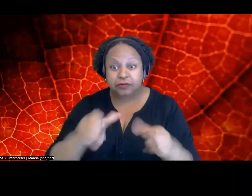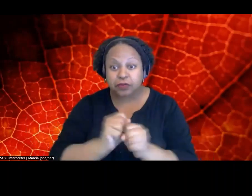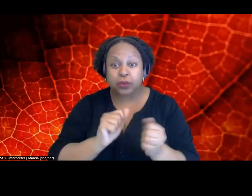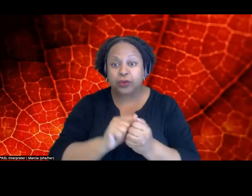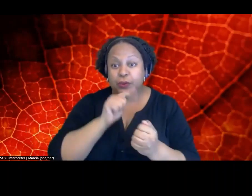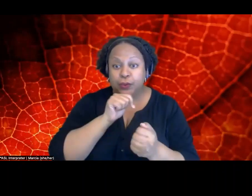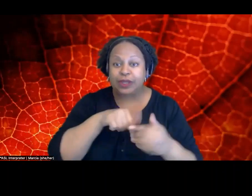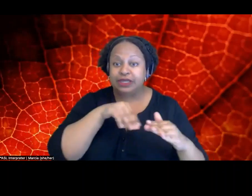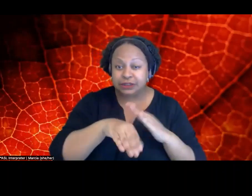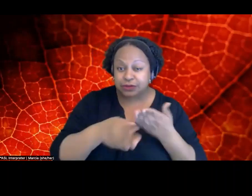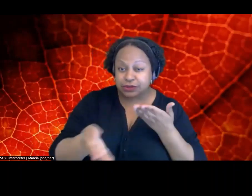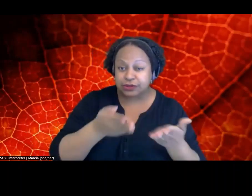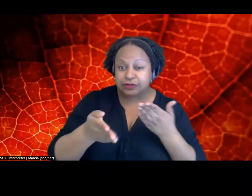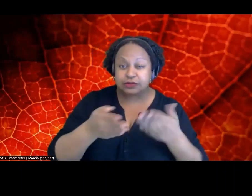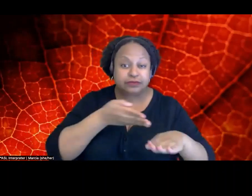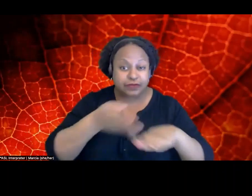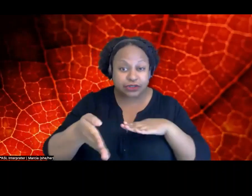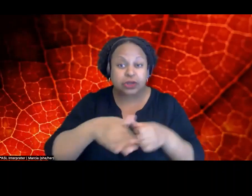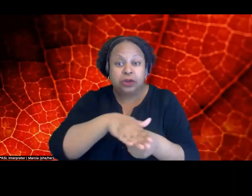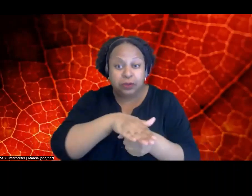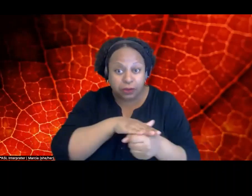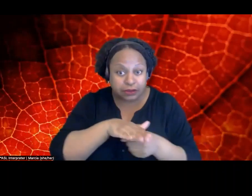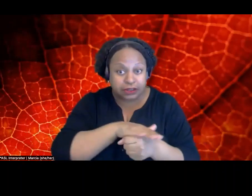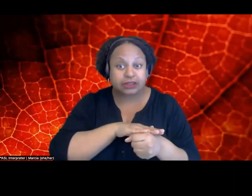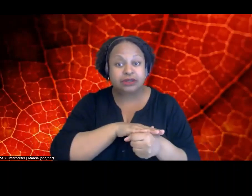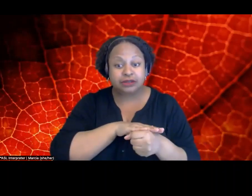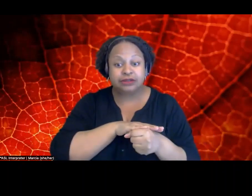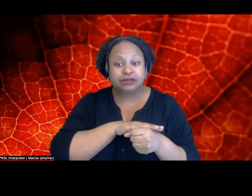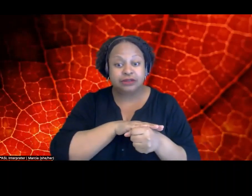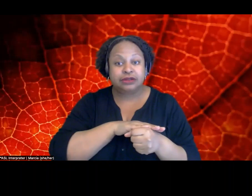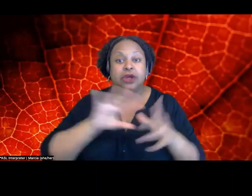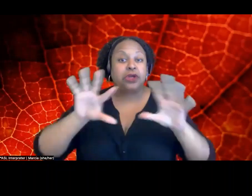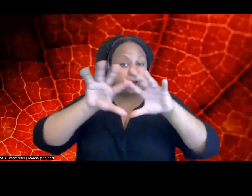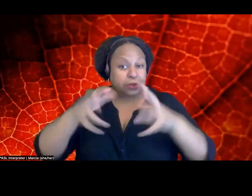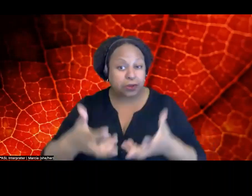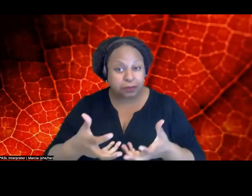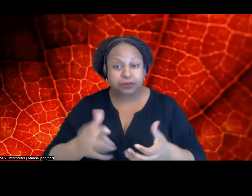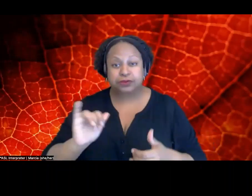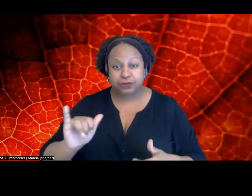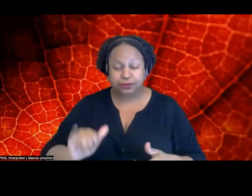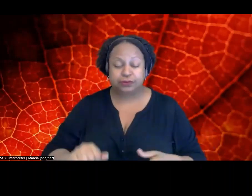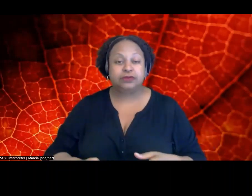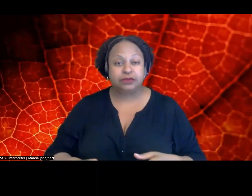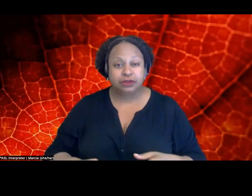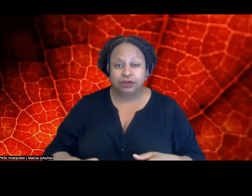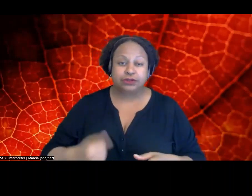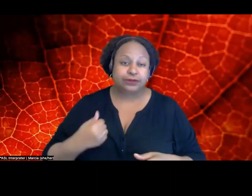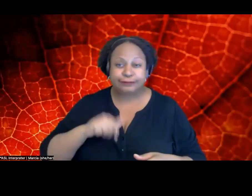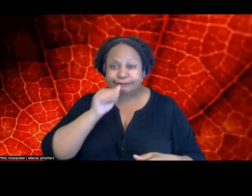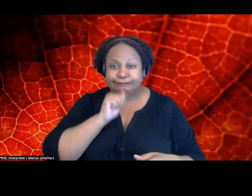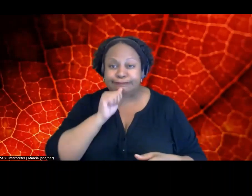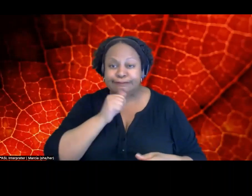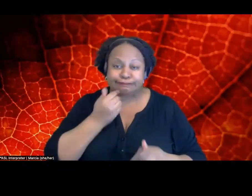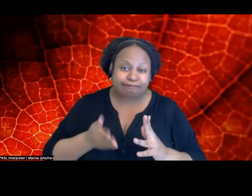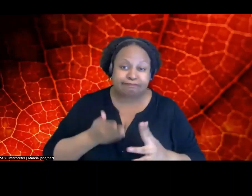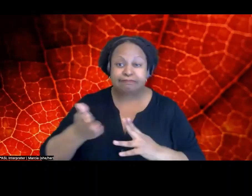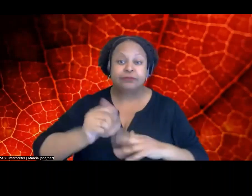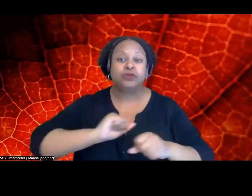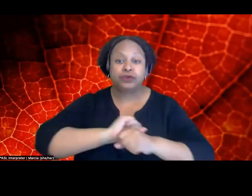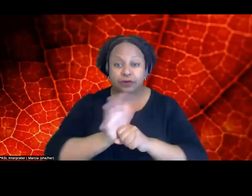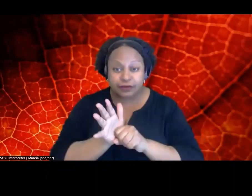professionals locally and globally and navigating the pandemic, recognizing the flexibility,